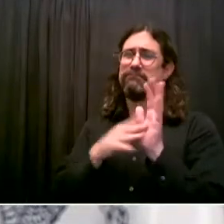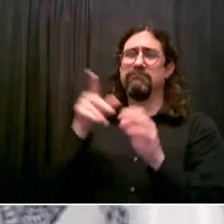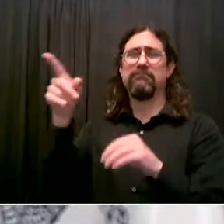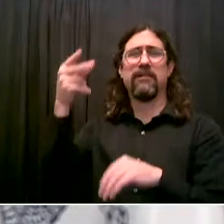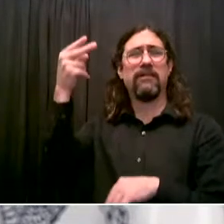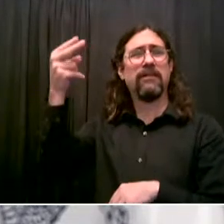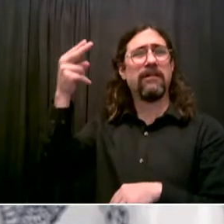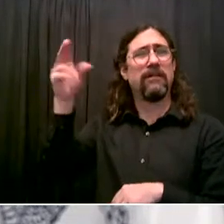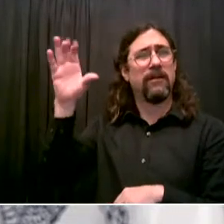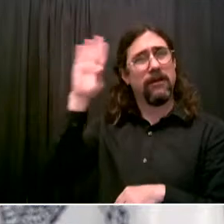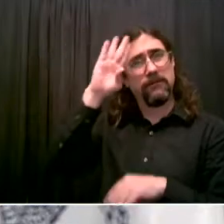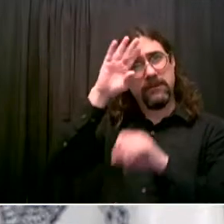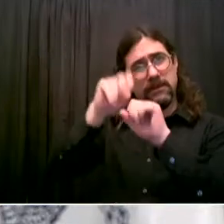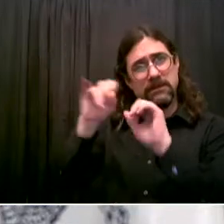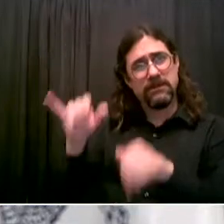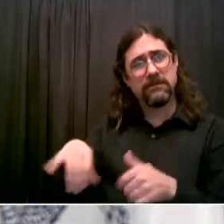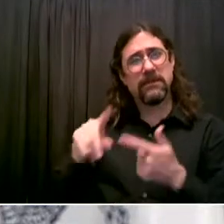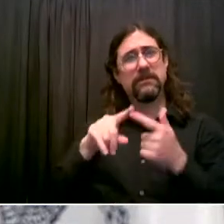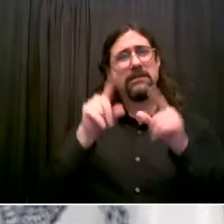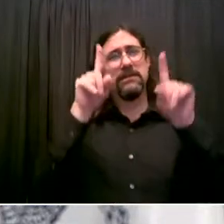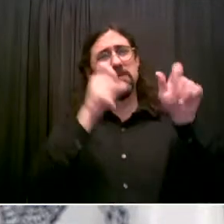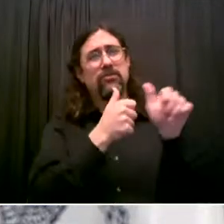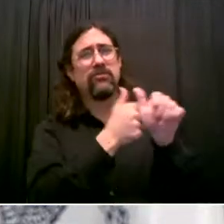WE WANT TO THANK ALL THE